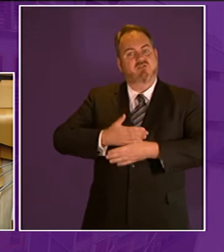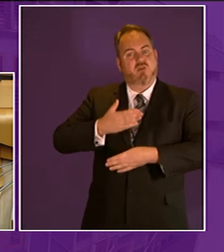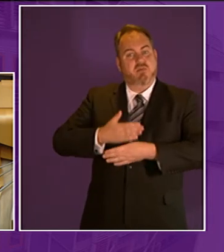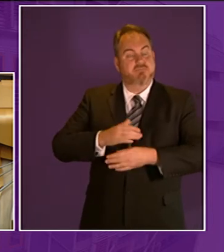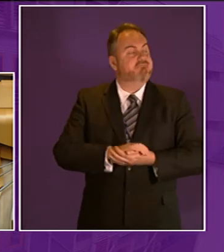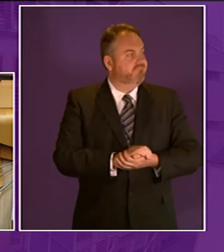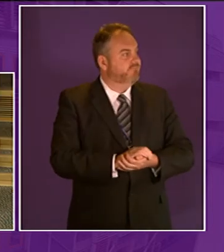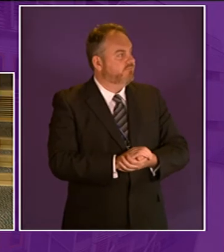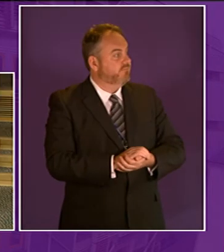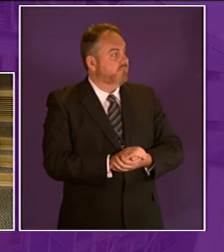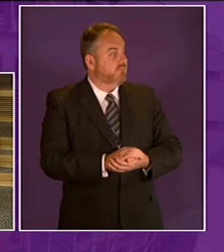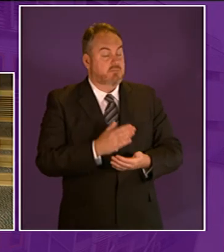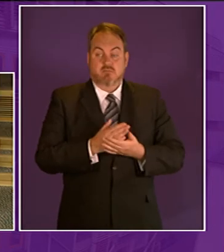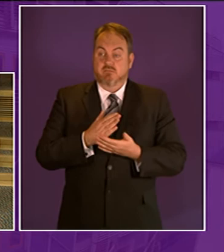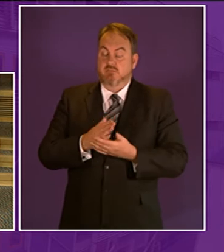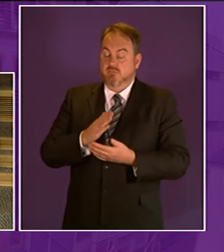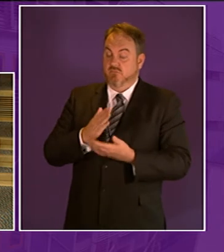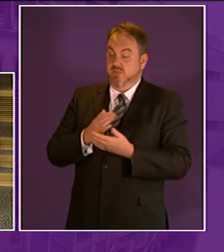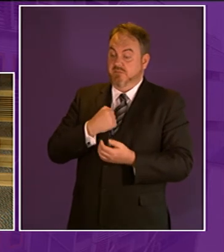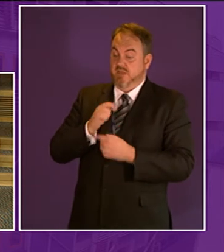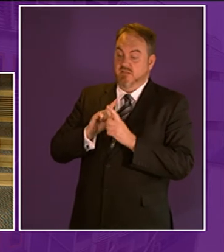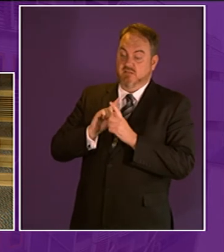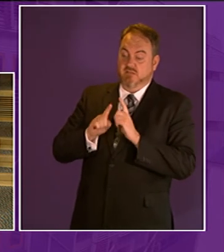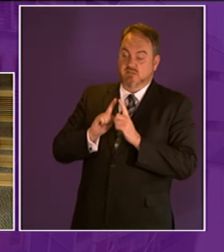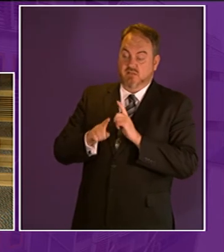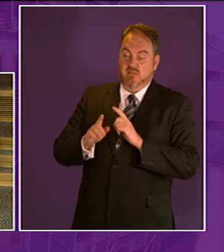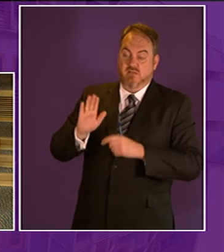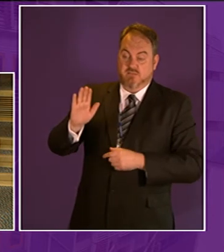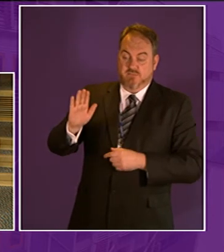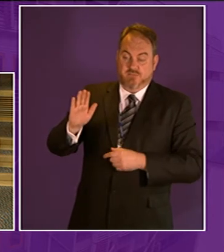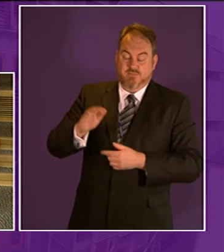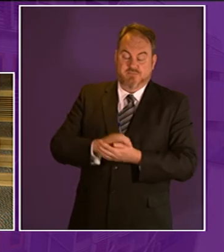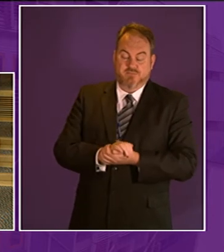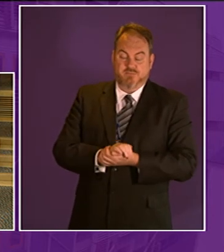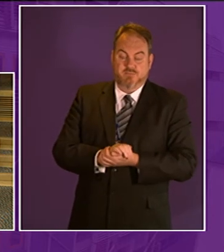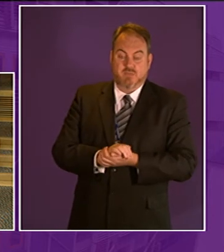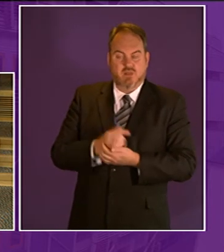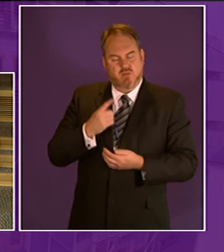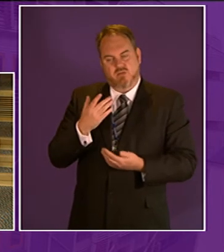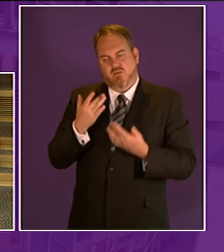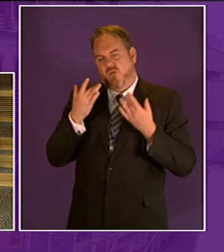John Swinney: I encourage the colleges to take every step